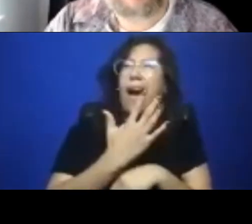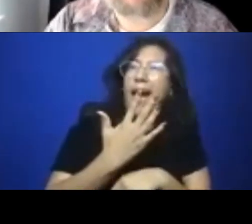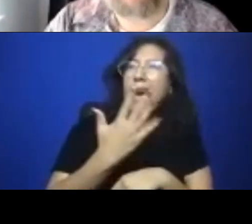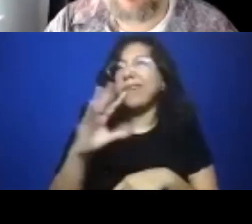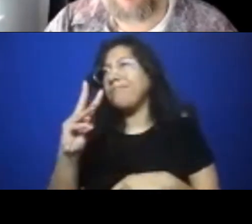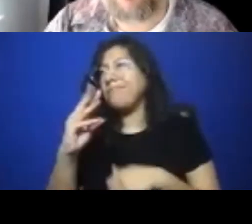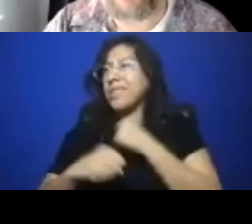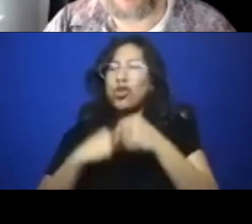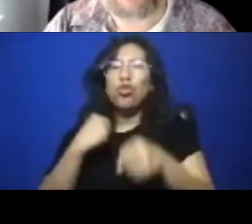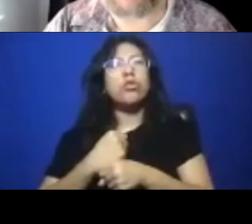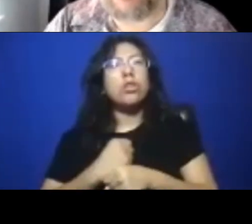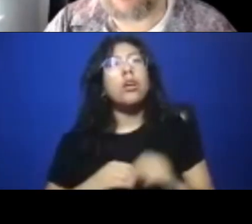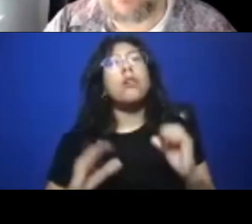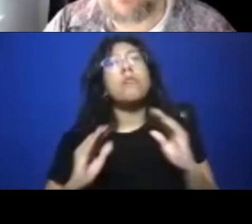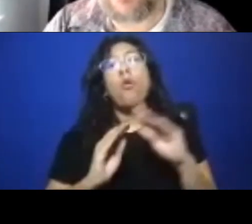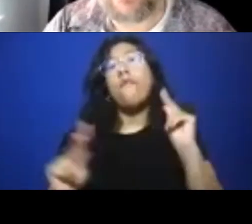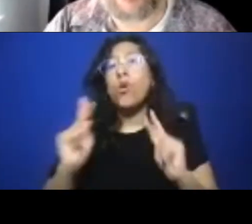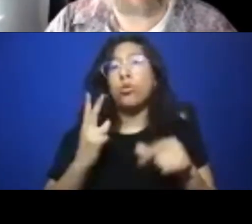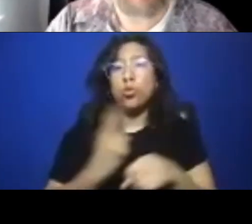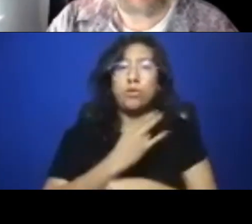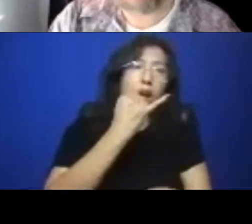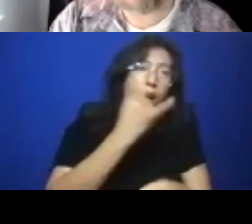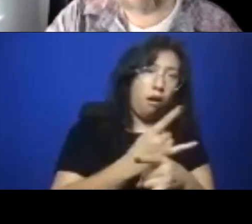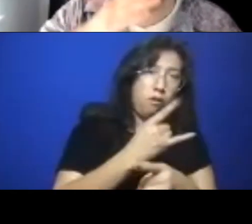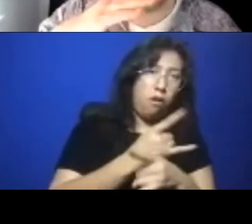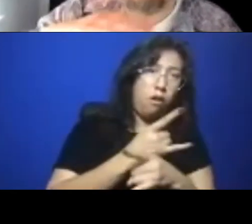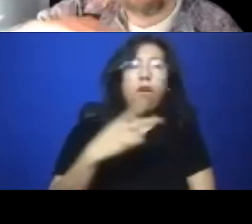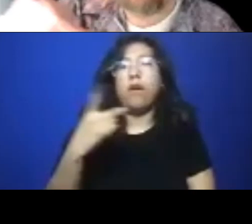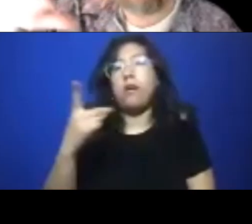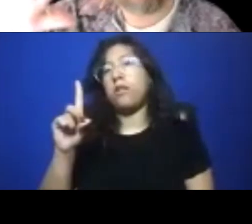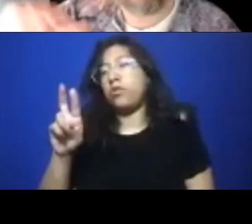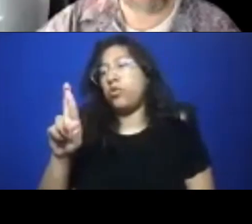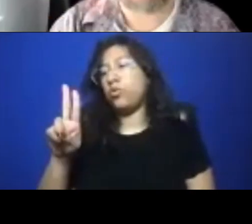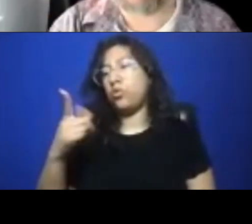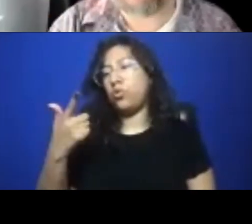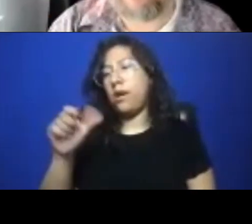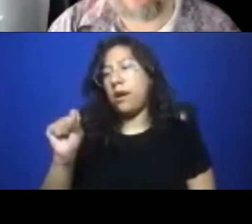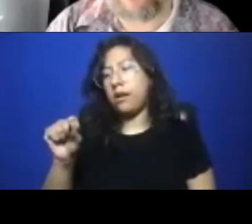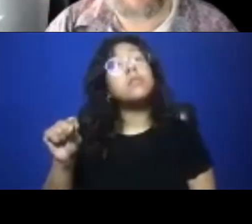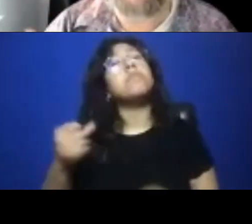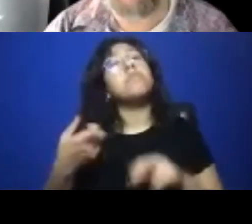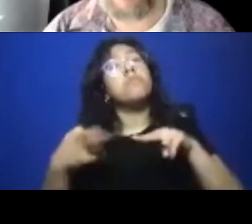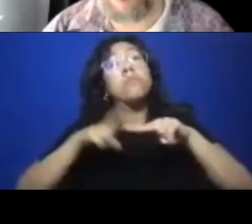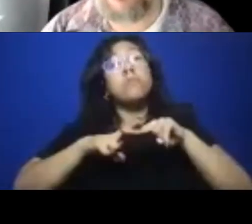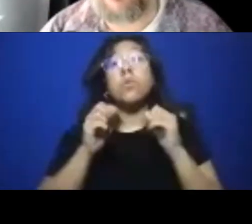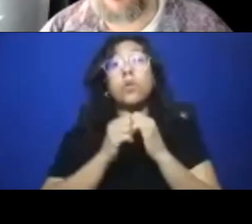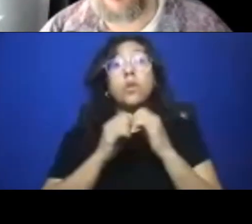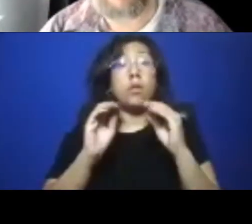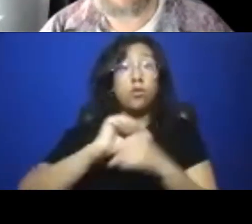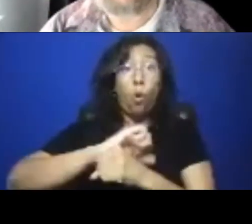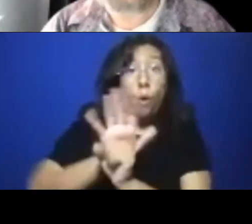is more and more folks are using alcohol and drugs. Some of this started to increase with COVID when people were home more